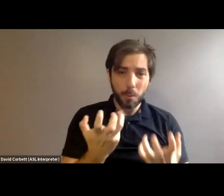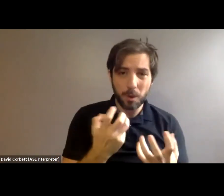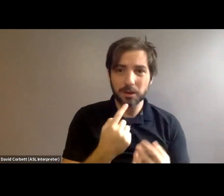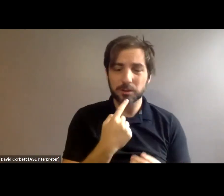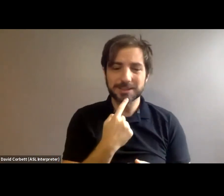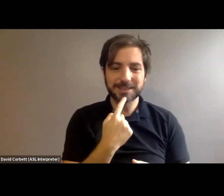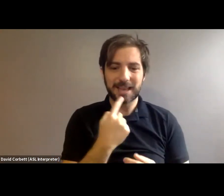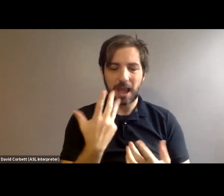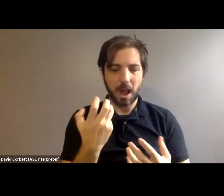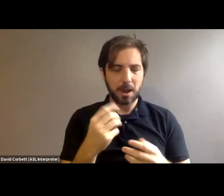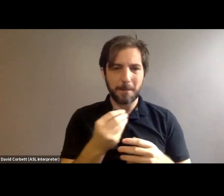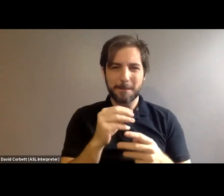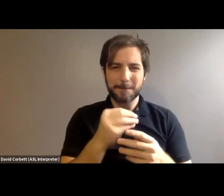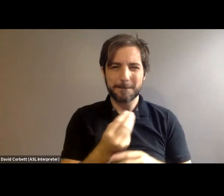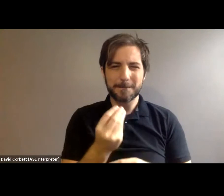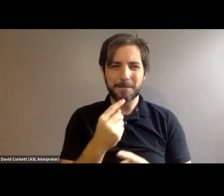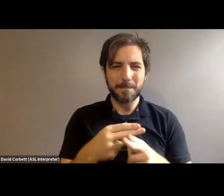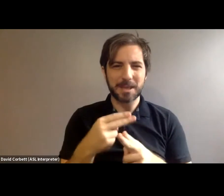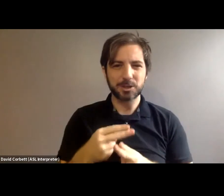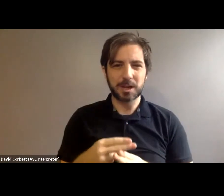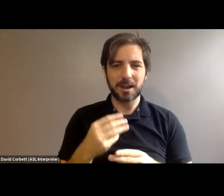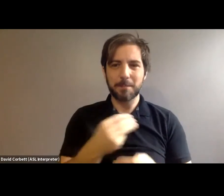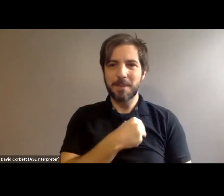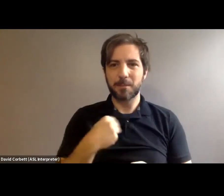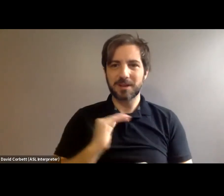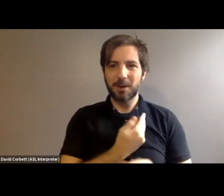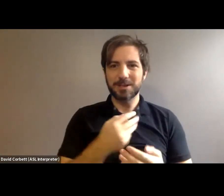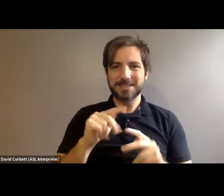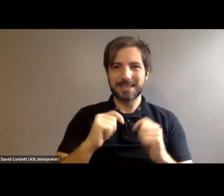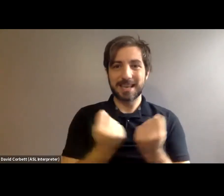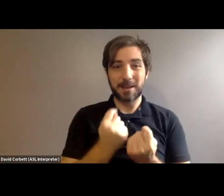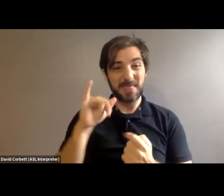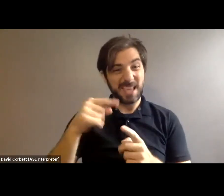the core members of our team. That would mean every dancer who's performed-- that's a lot.